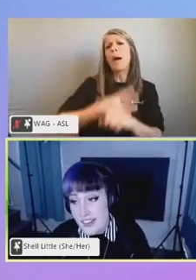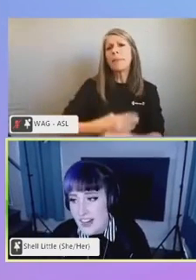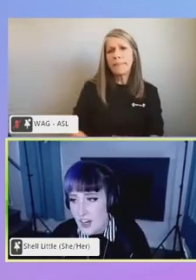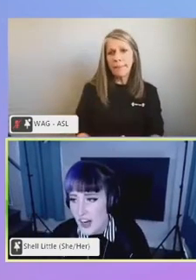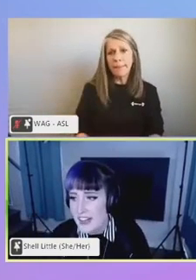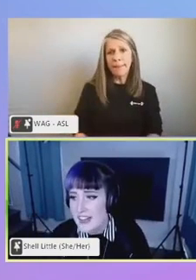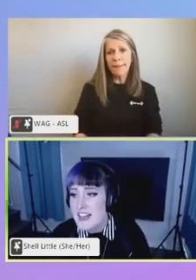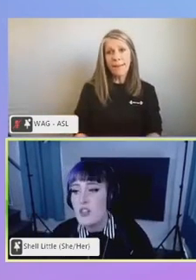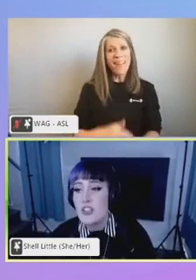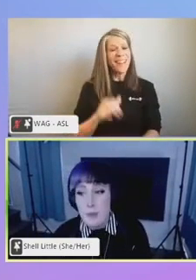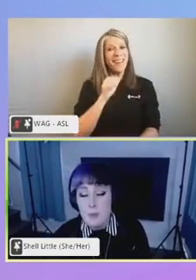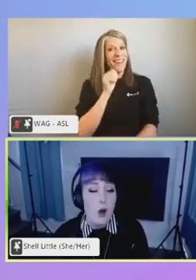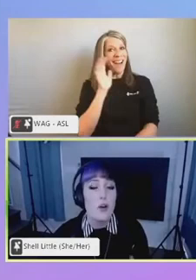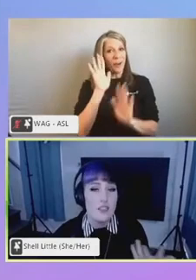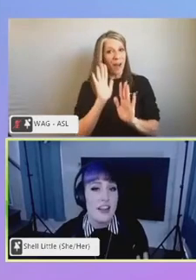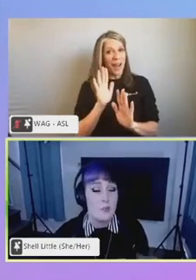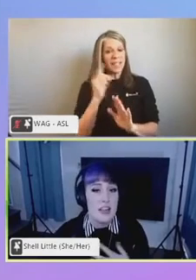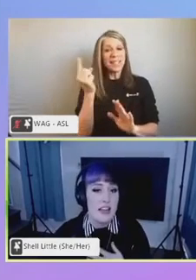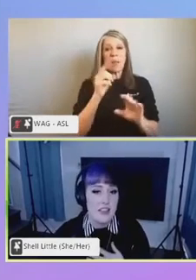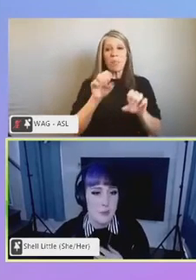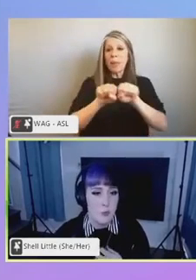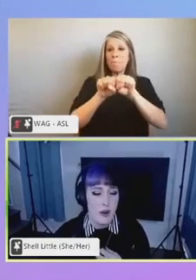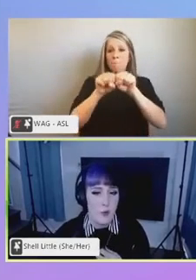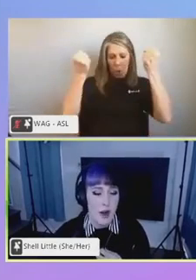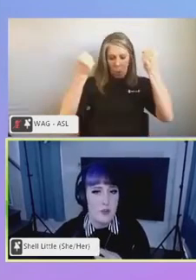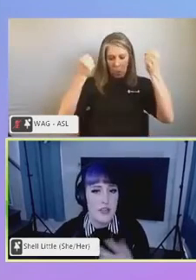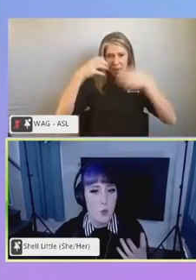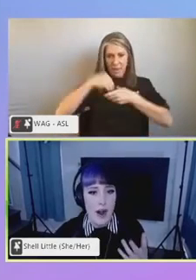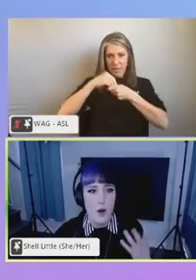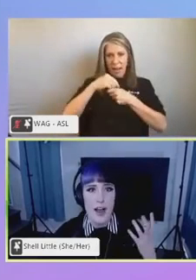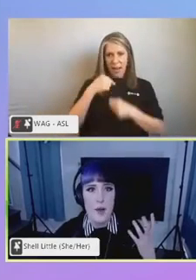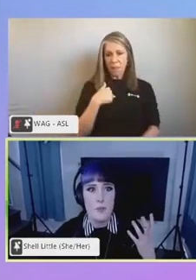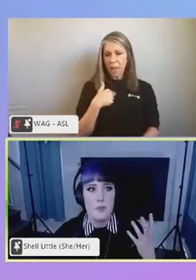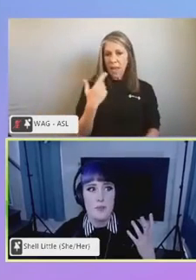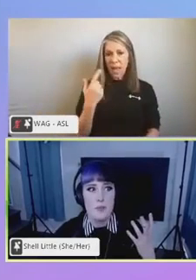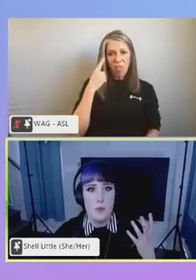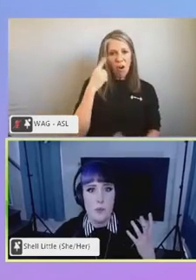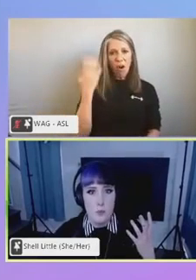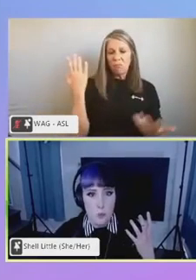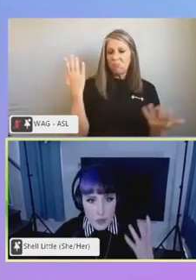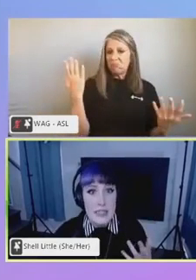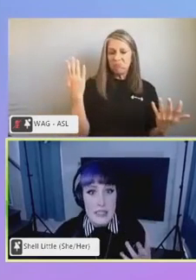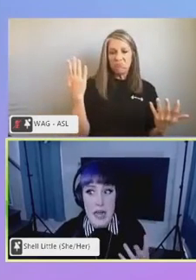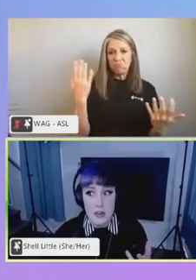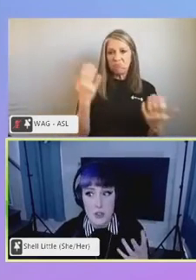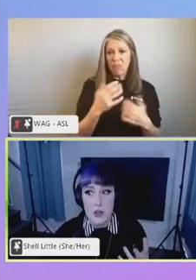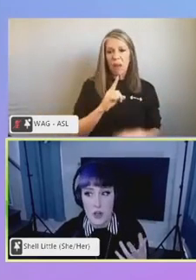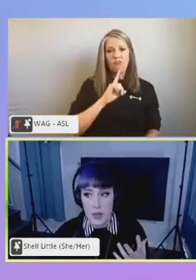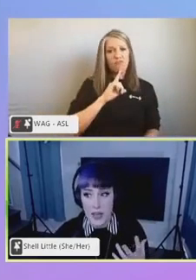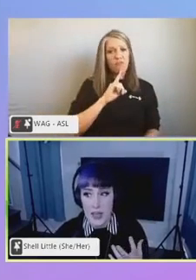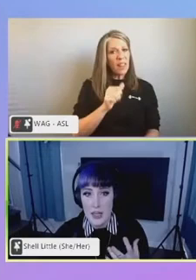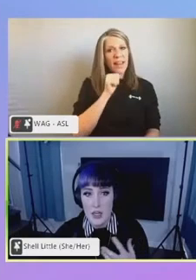about you putting. You will get there. We are hiring someone. It will be here in four months. It is